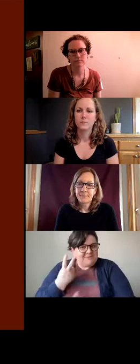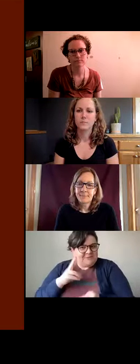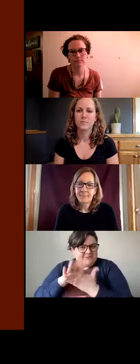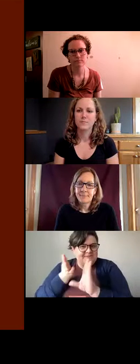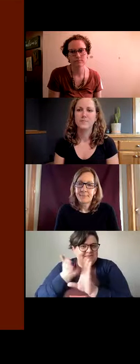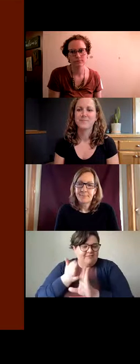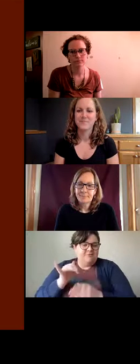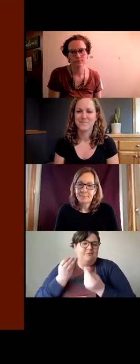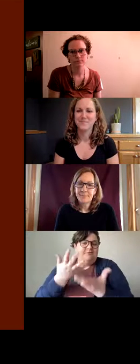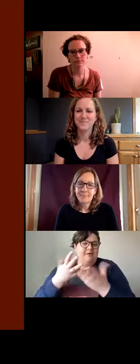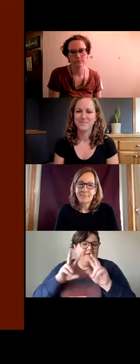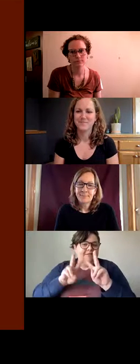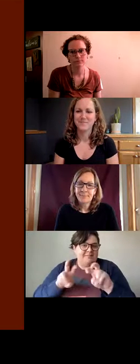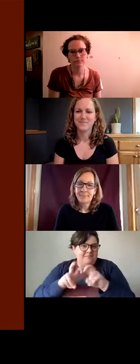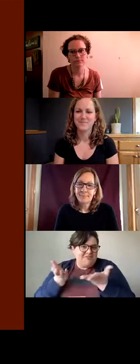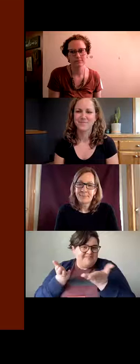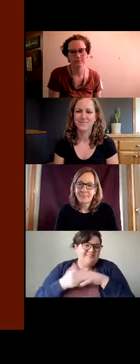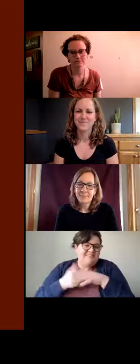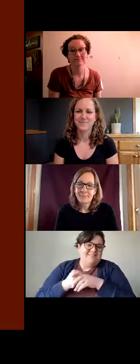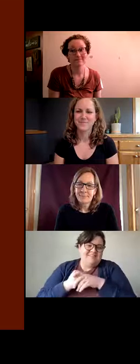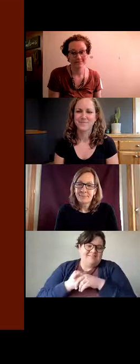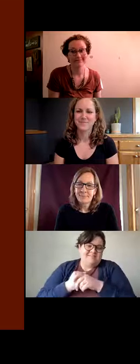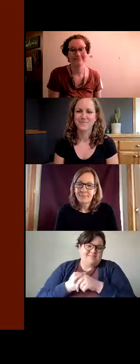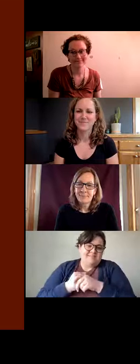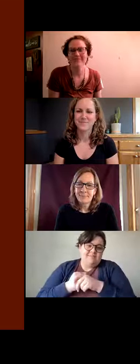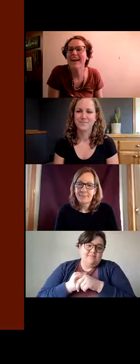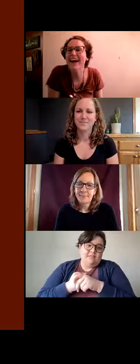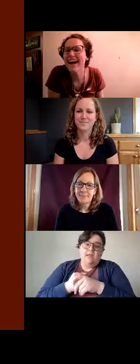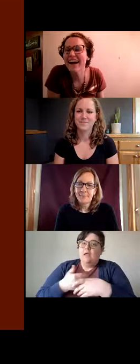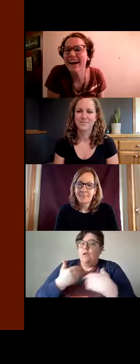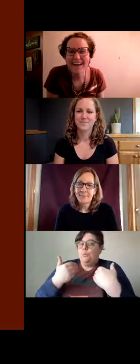a school psychologist -- we actually have two school psychologists that provide assessment services.